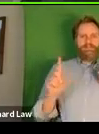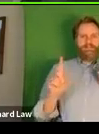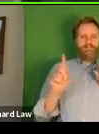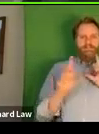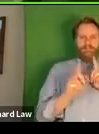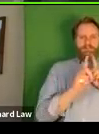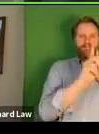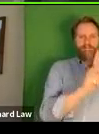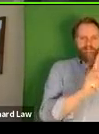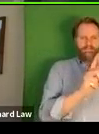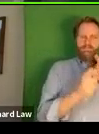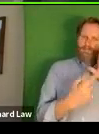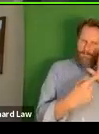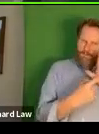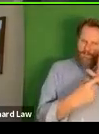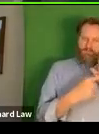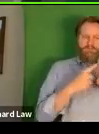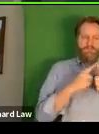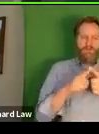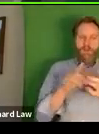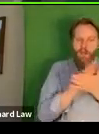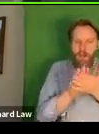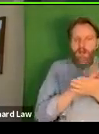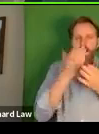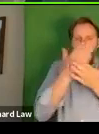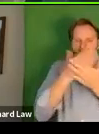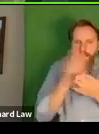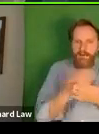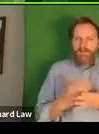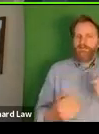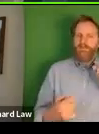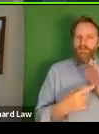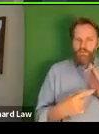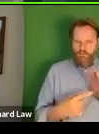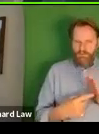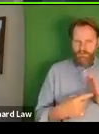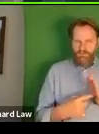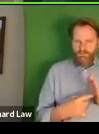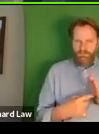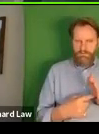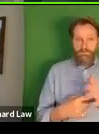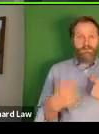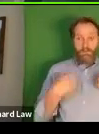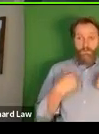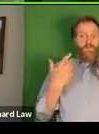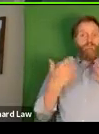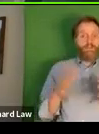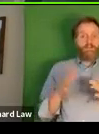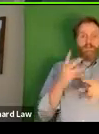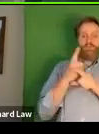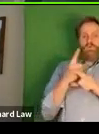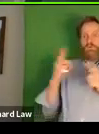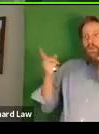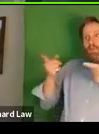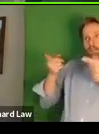etc we have been in regular talks with CPS management over this and over the